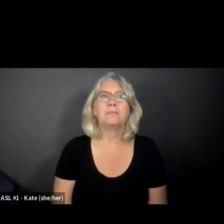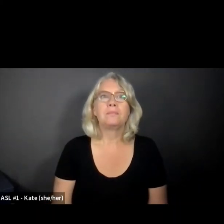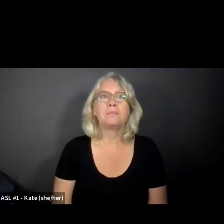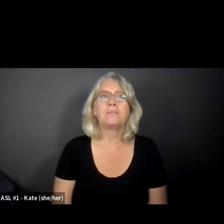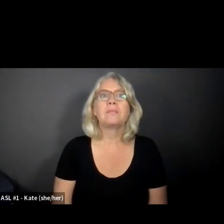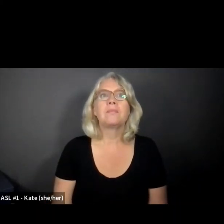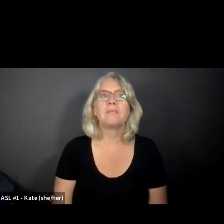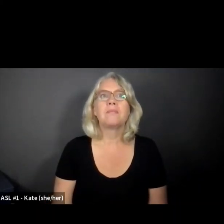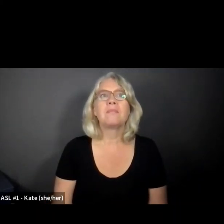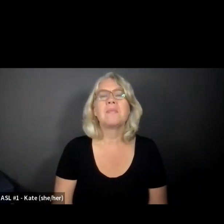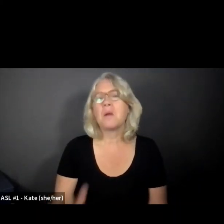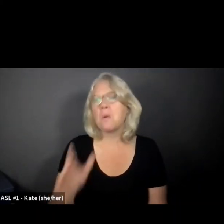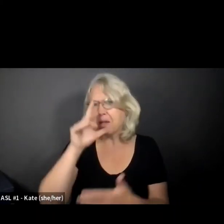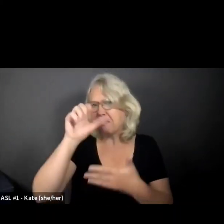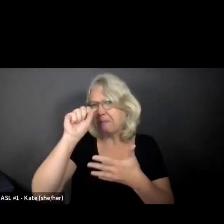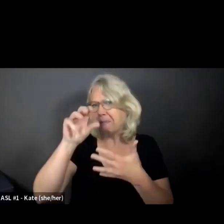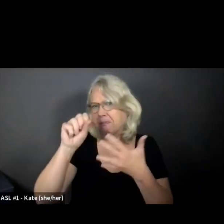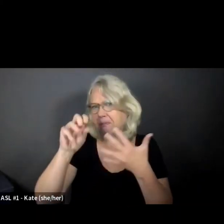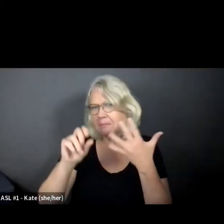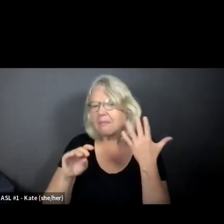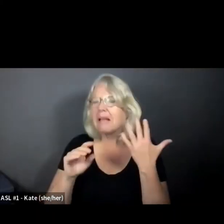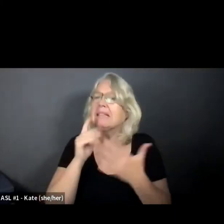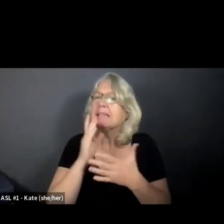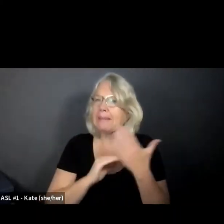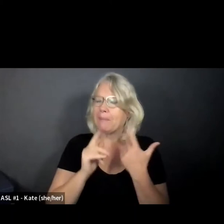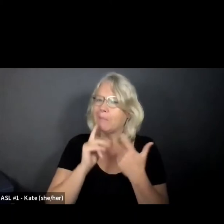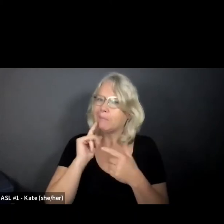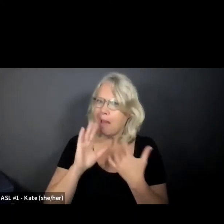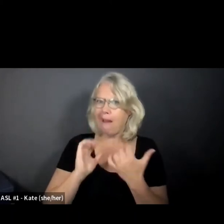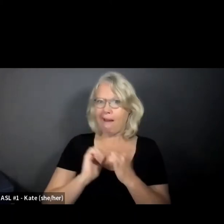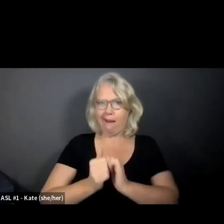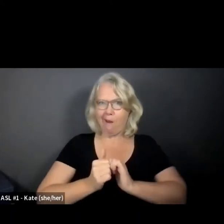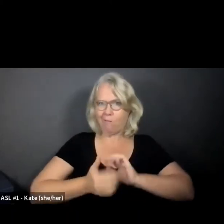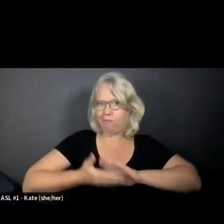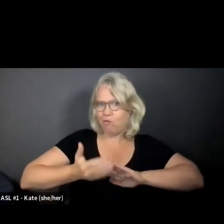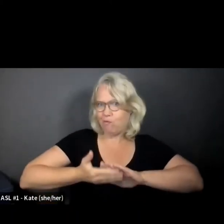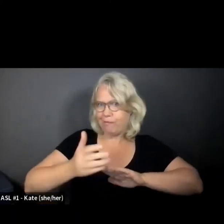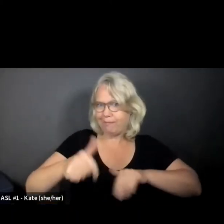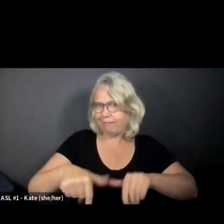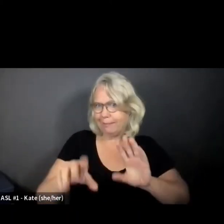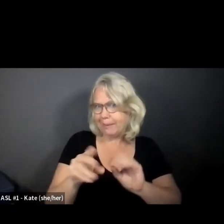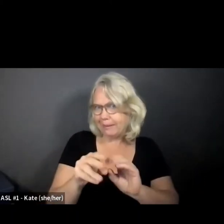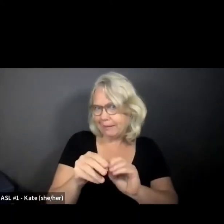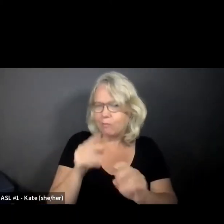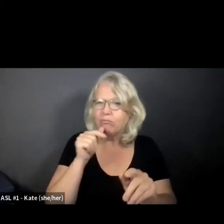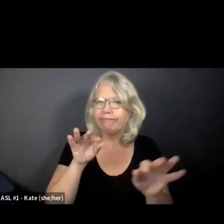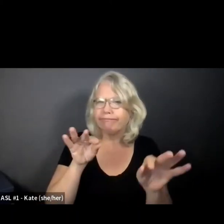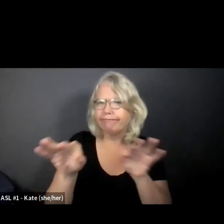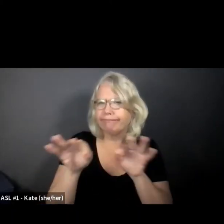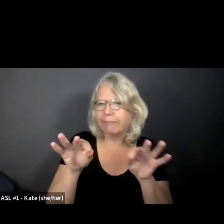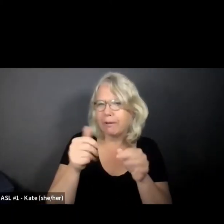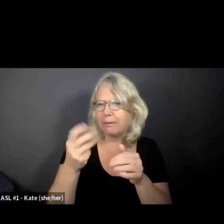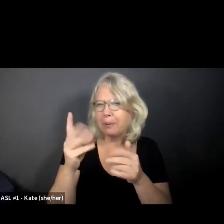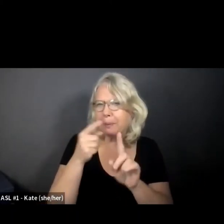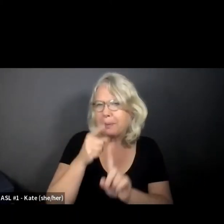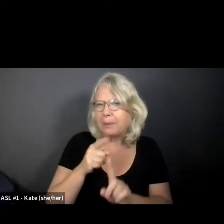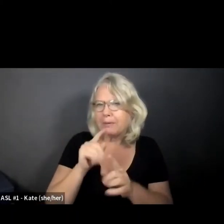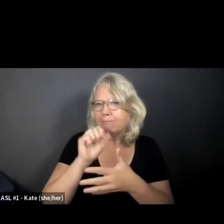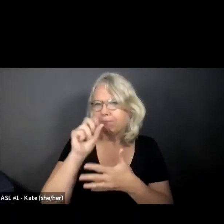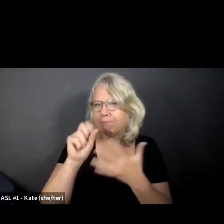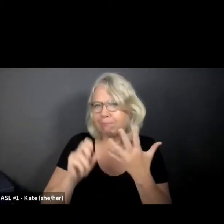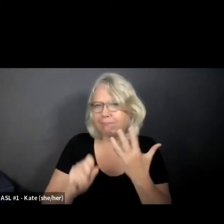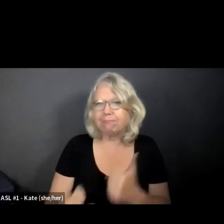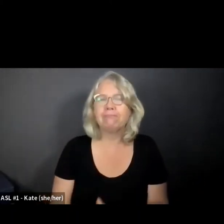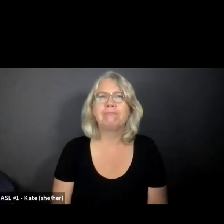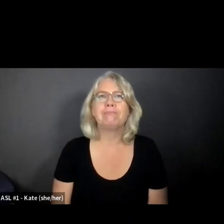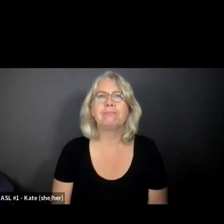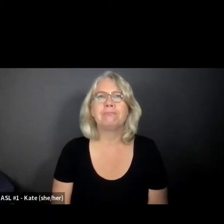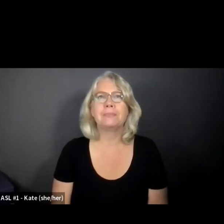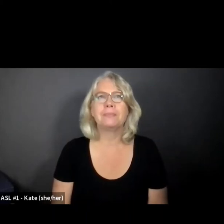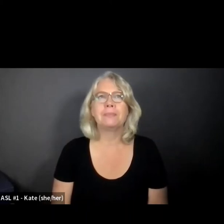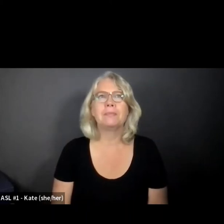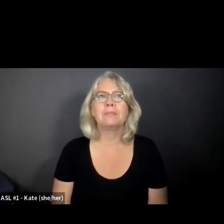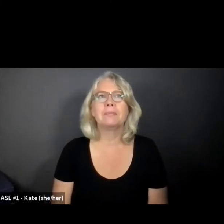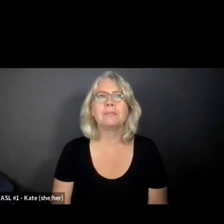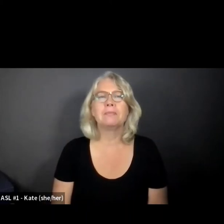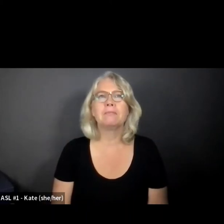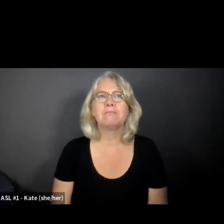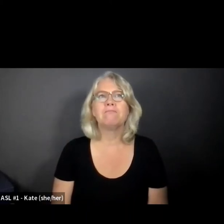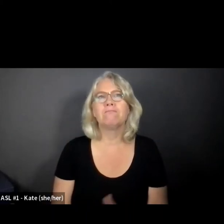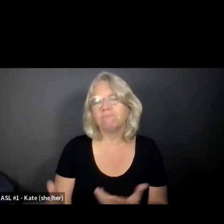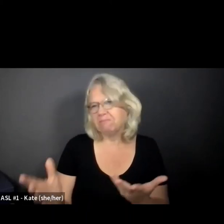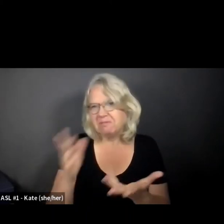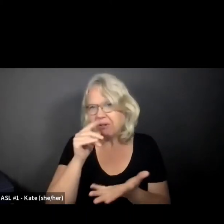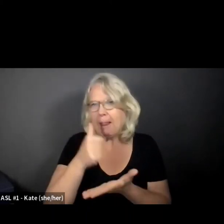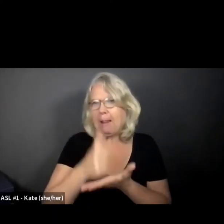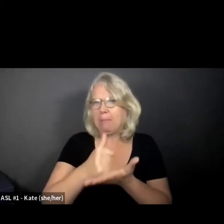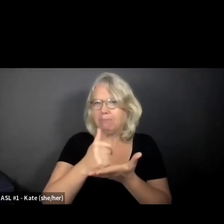I'LL REPEAT SOME OF THE HOUSEKEEPING POINTS FOR JUST TO BRING BACK TO MEMORY OF EVERYBODY.